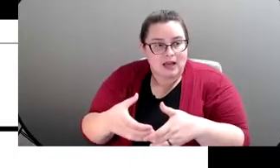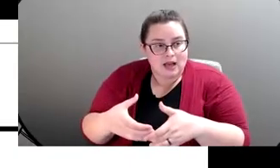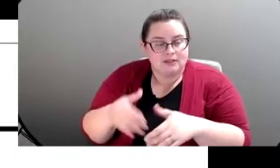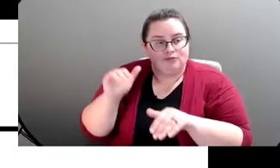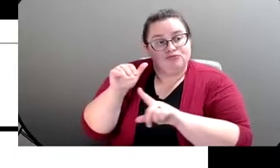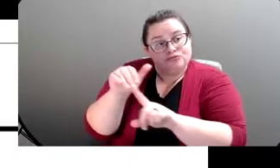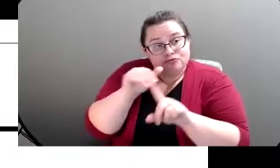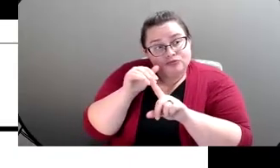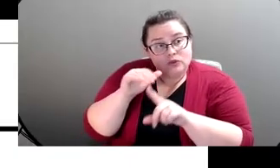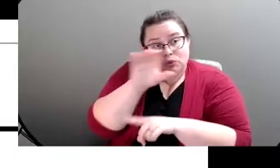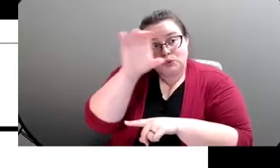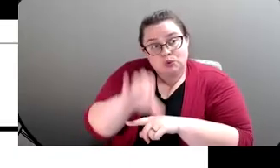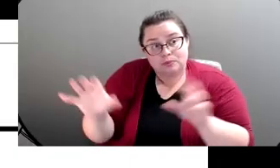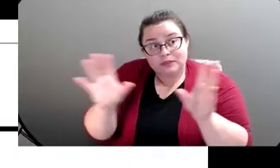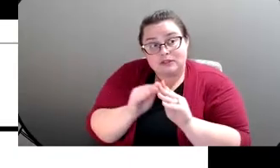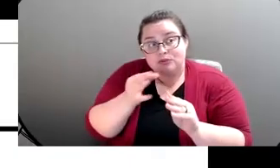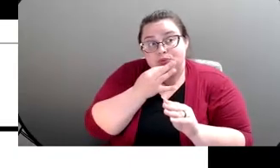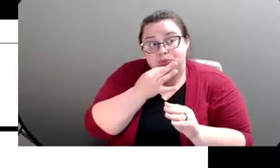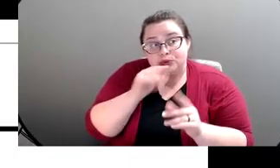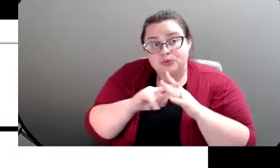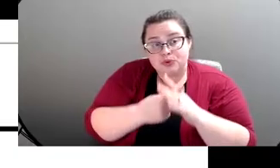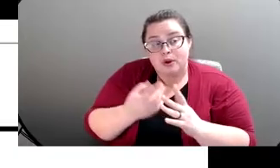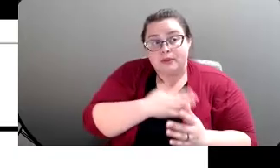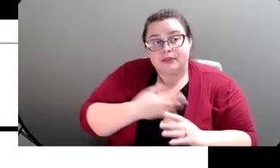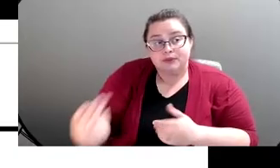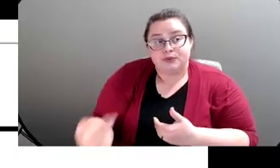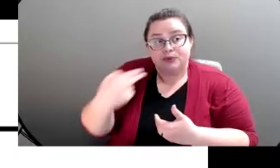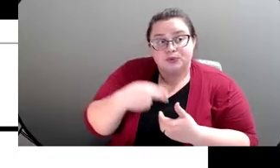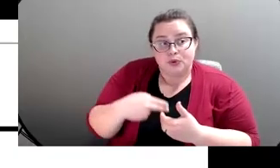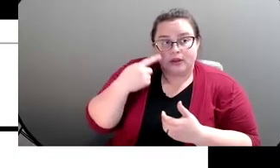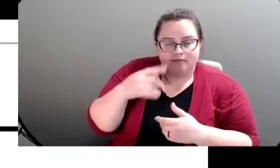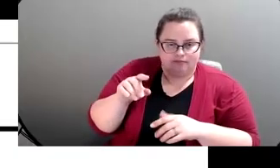know, Zoom session just about to start, you know, please join me. Here's the Zoom link.